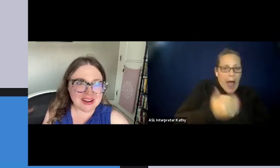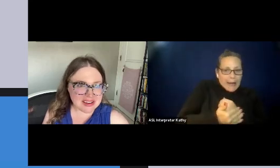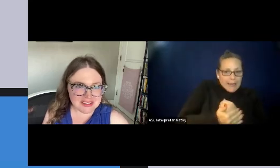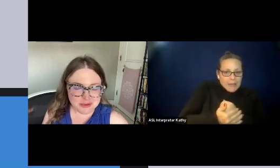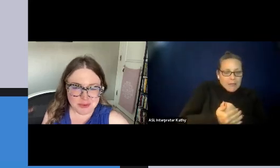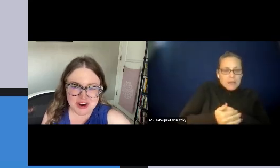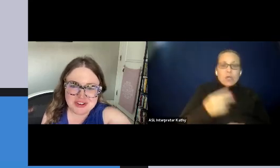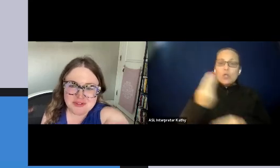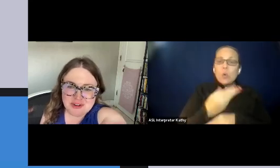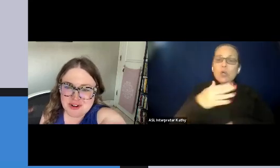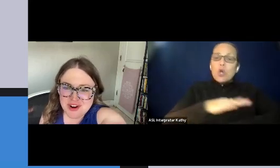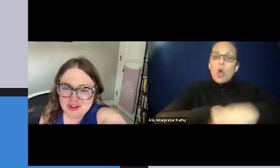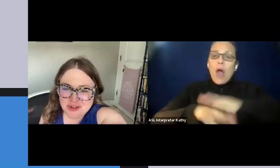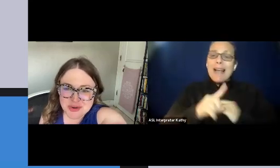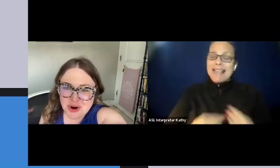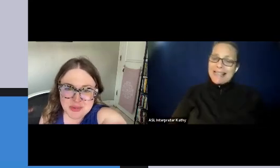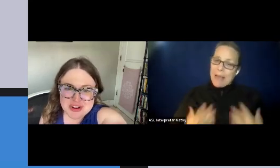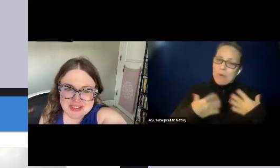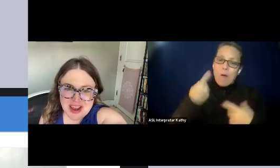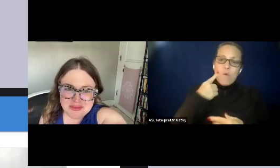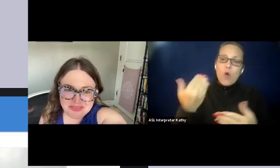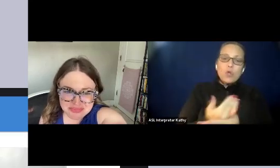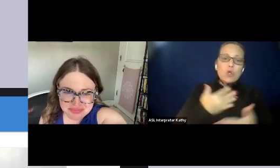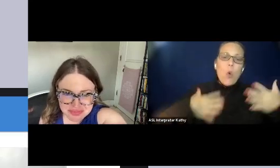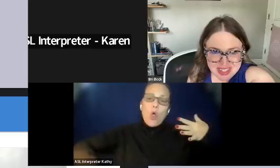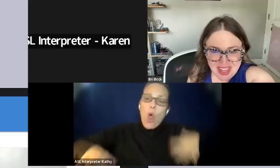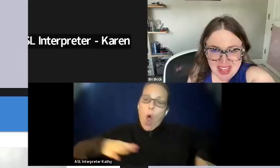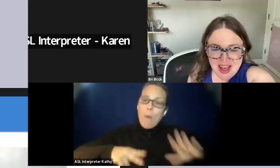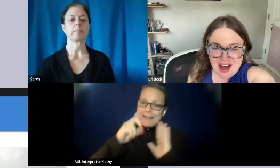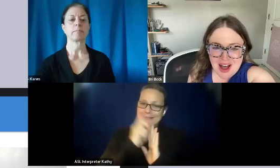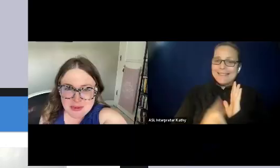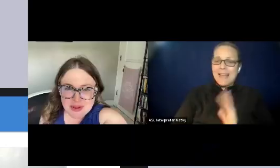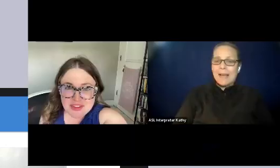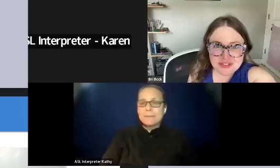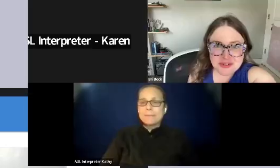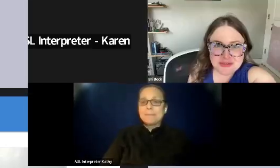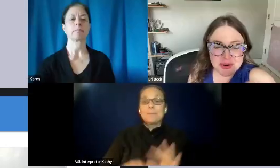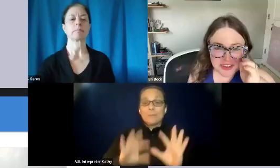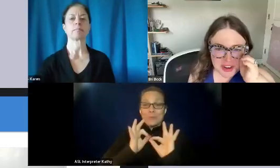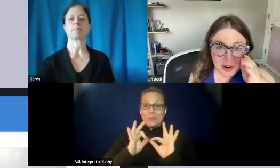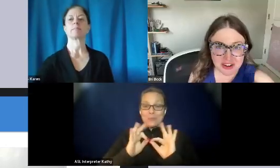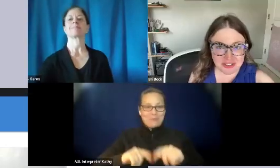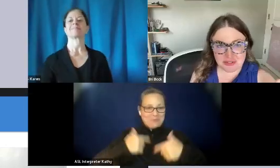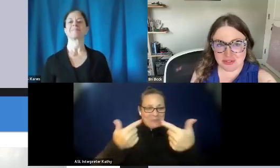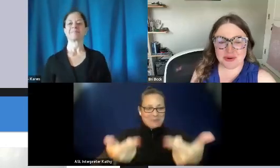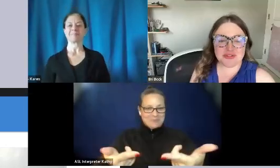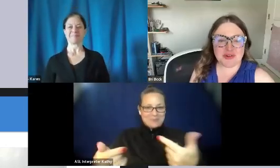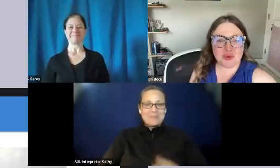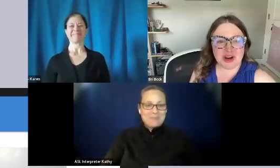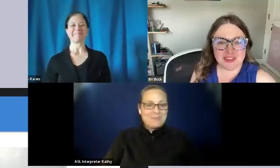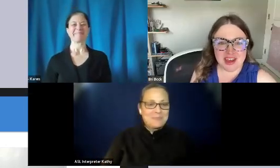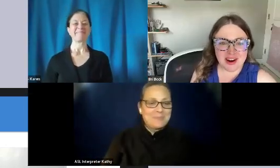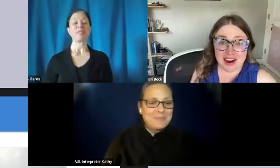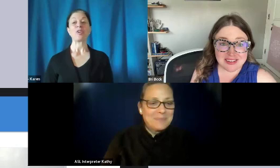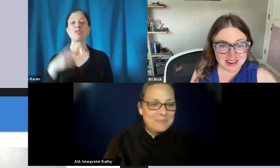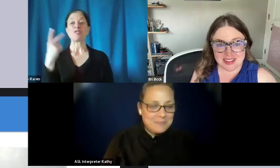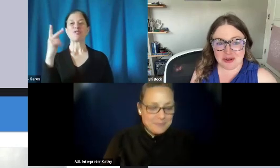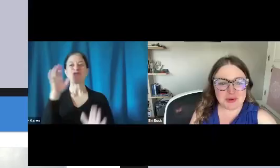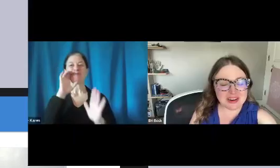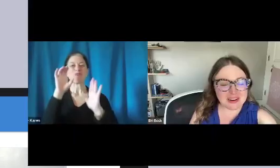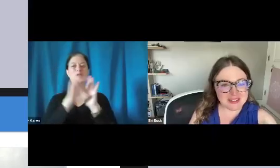of fashion called Crip Coutoure, where she uses her fashion and uses her hands an inspiration for new